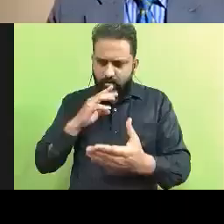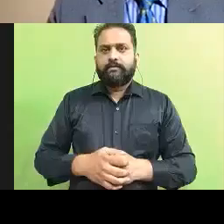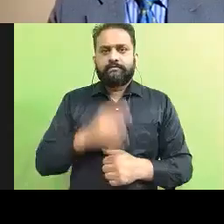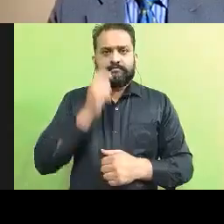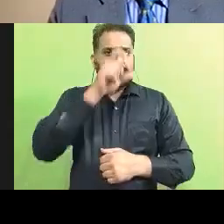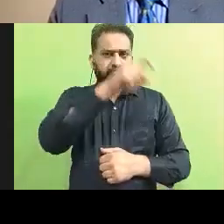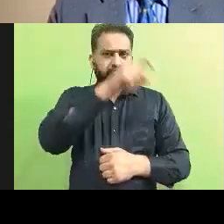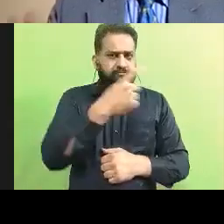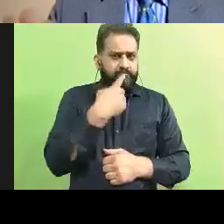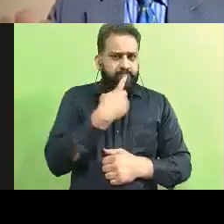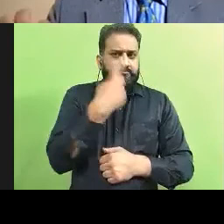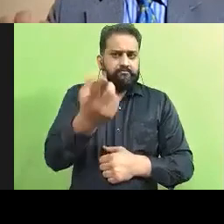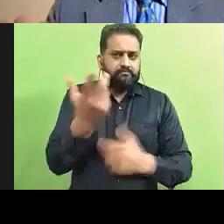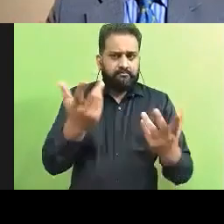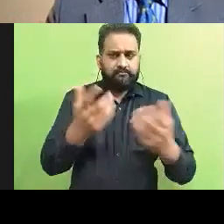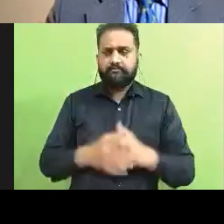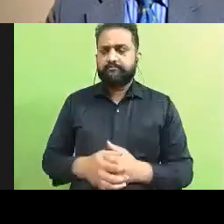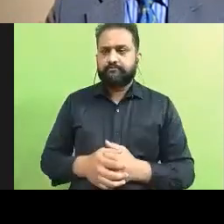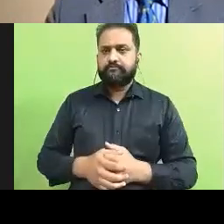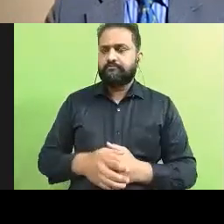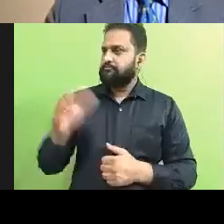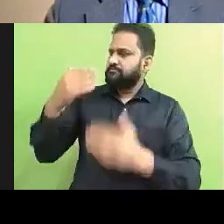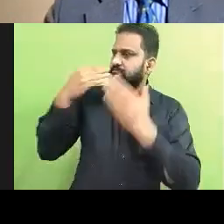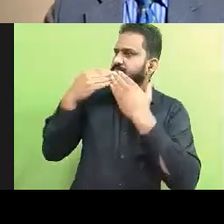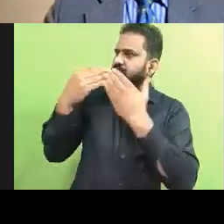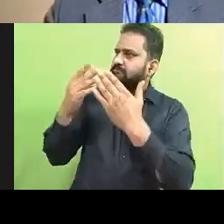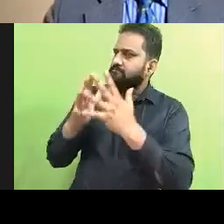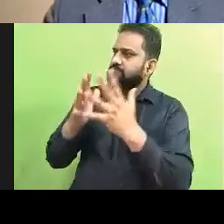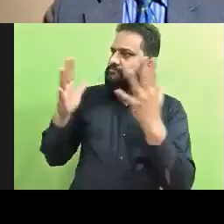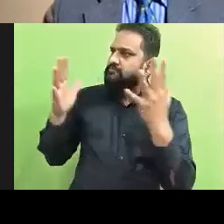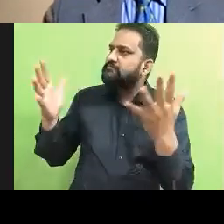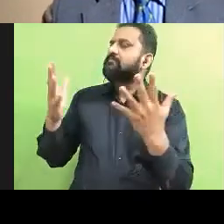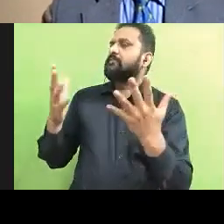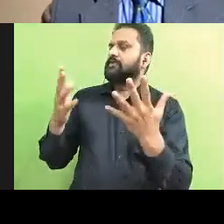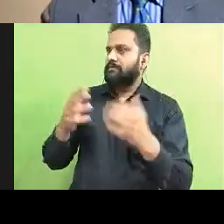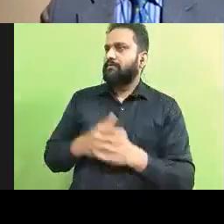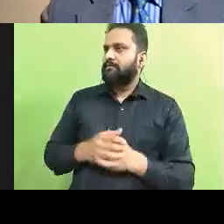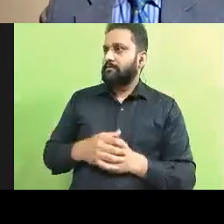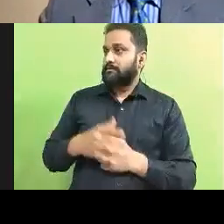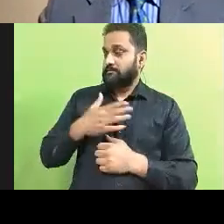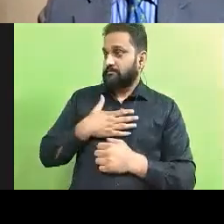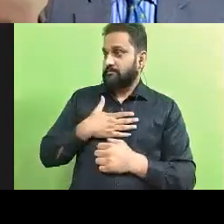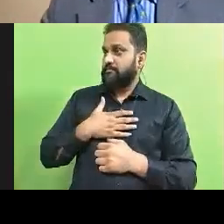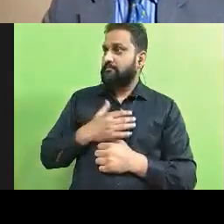that thank you very much for meeting me in the in the conference